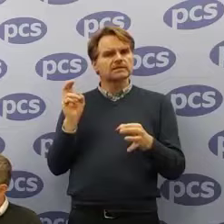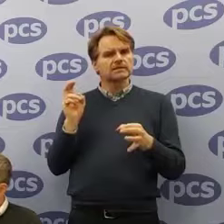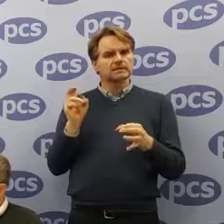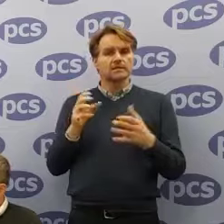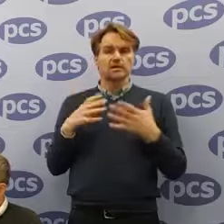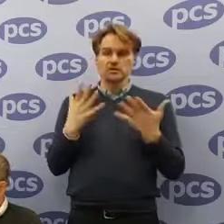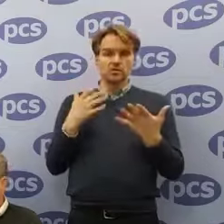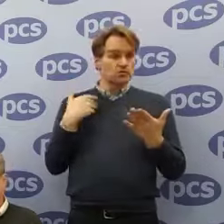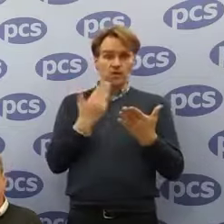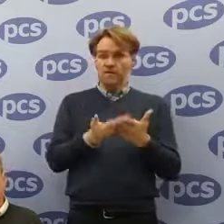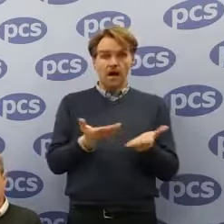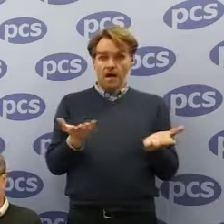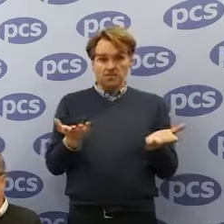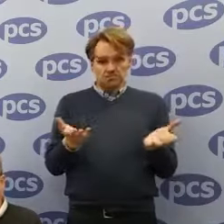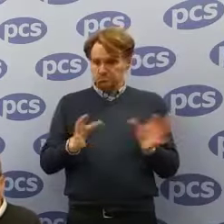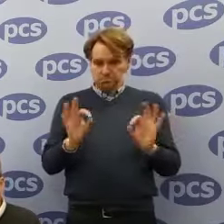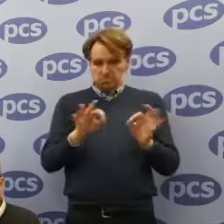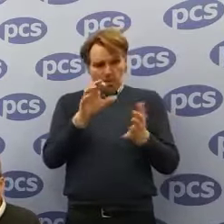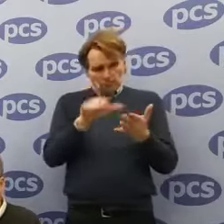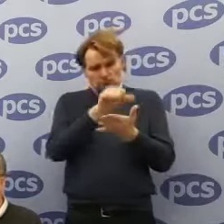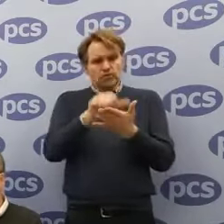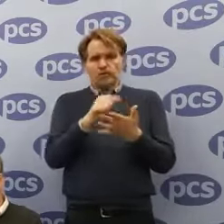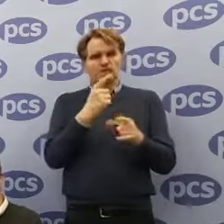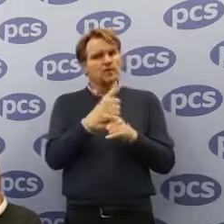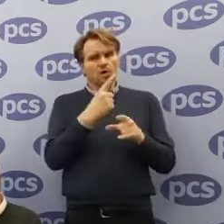we would have wanted, it's not through lack of effort, we've written lots of